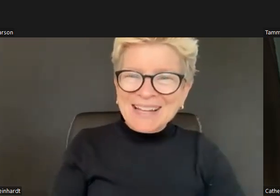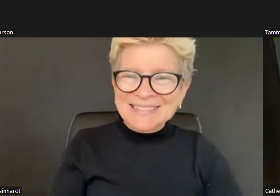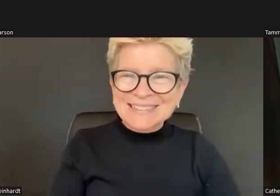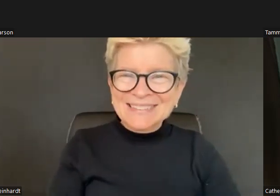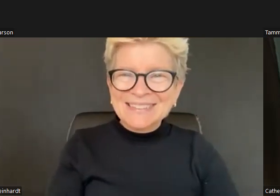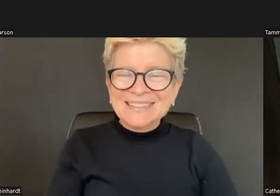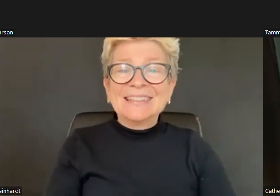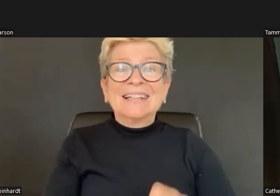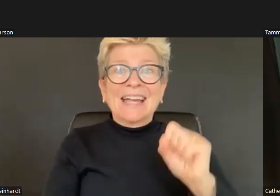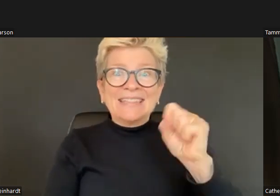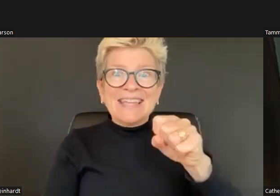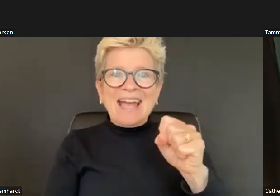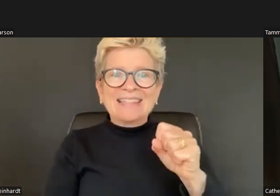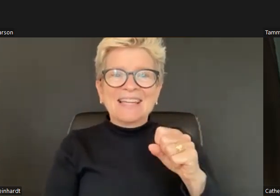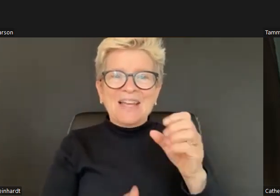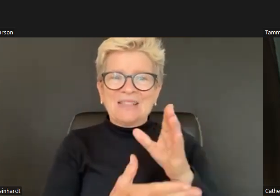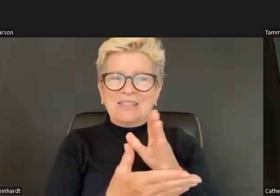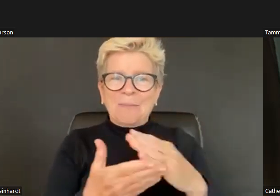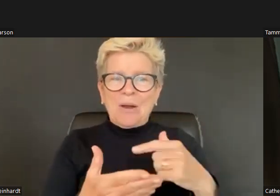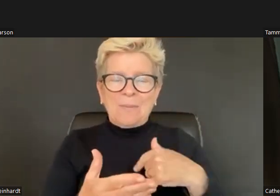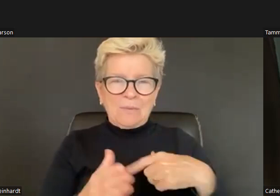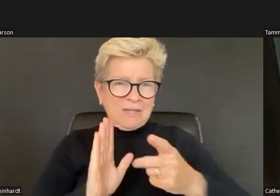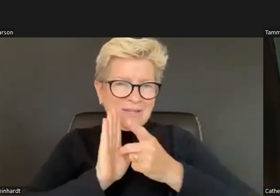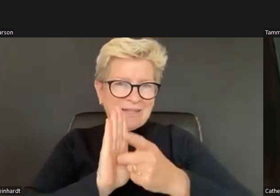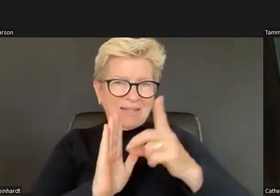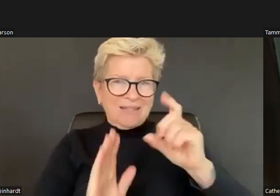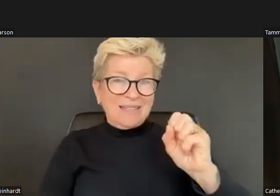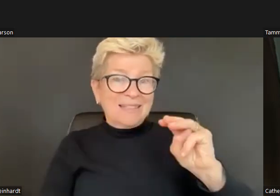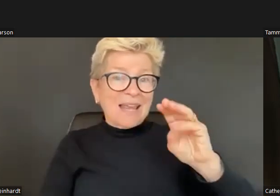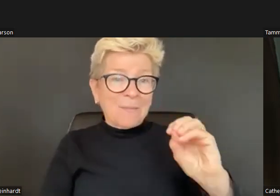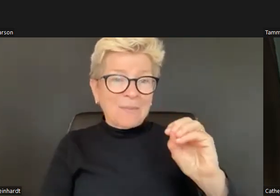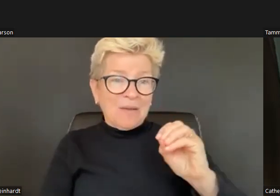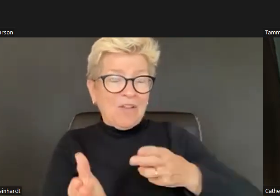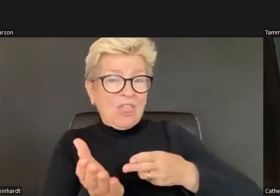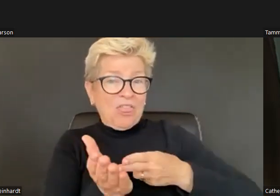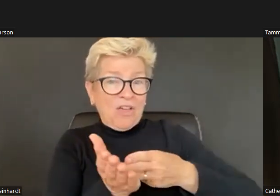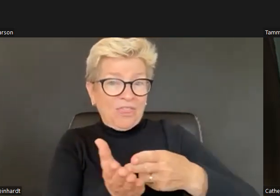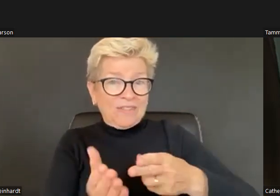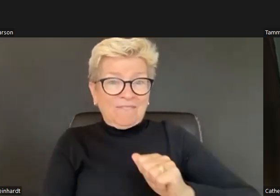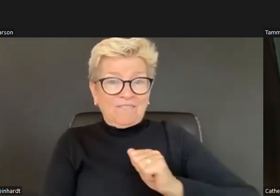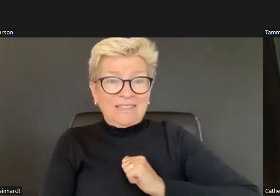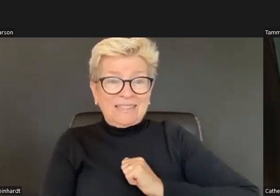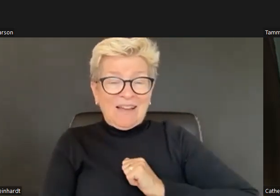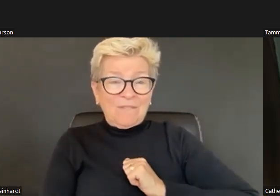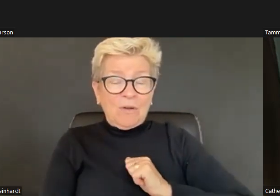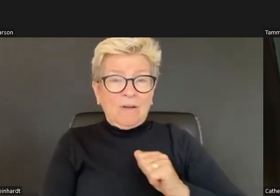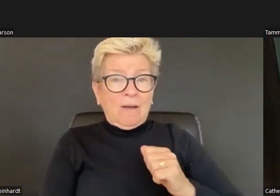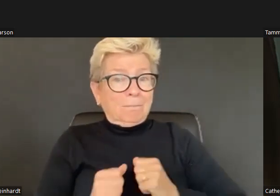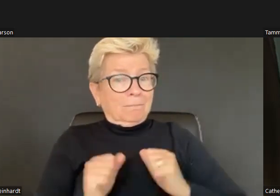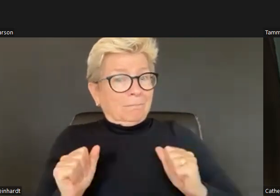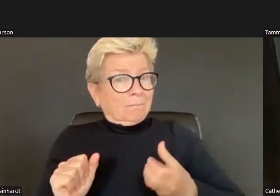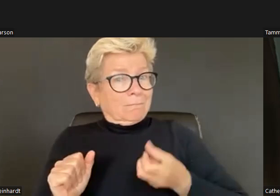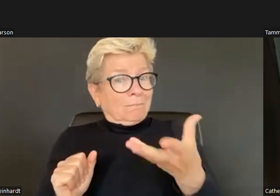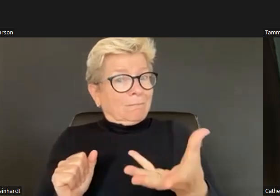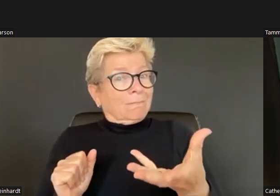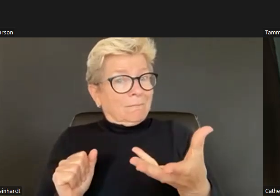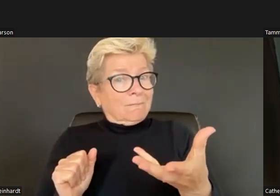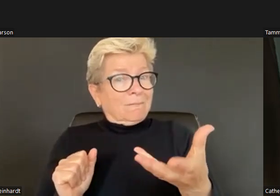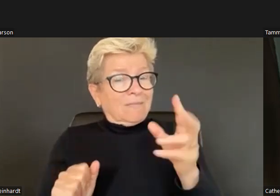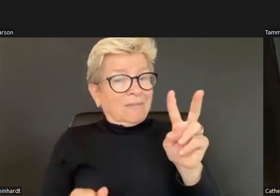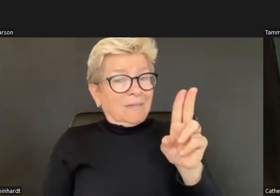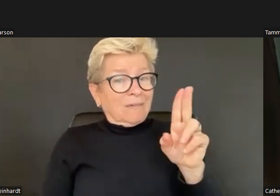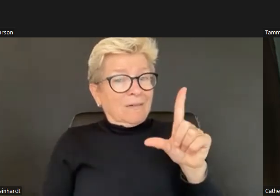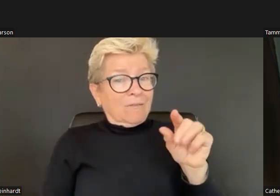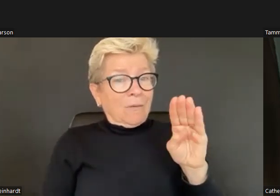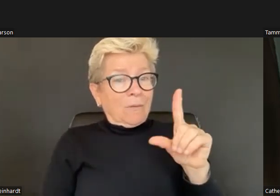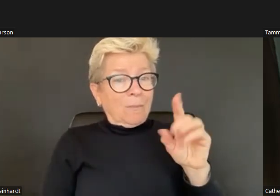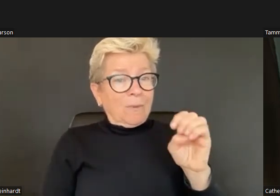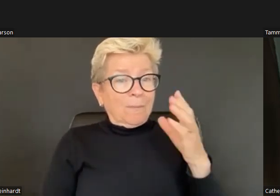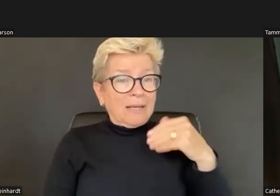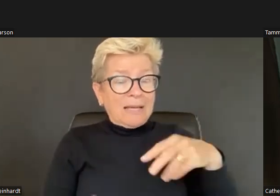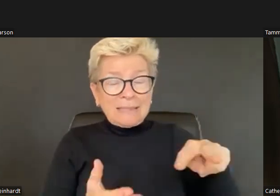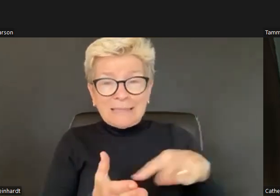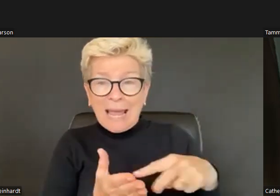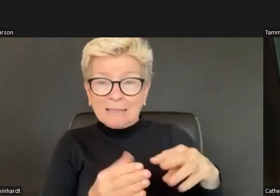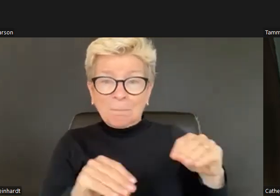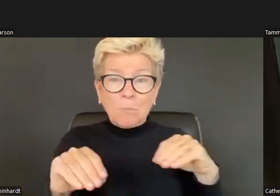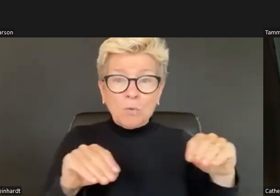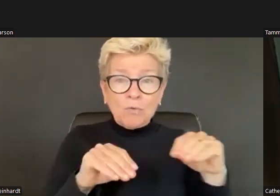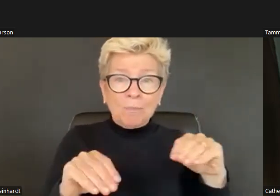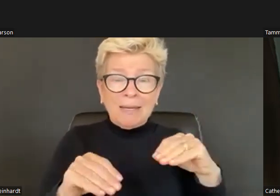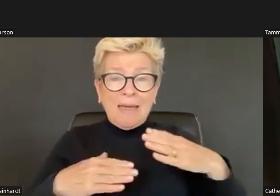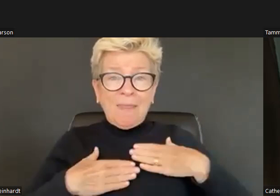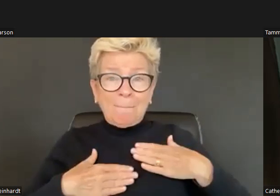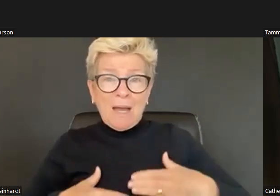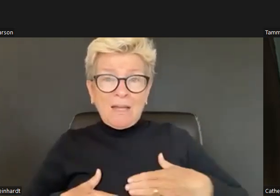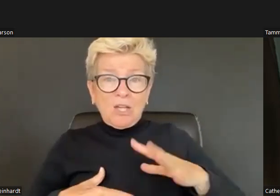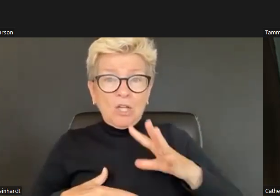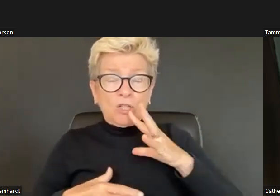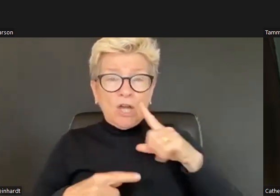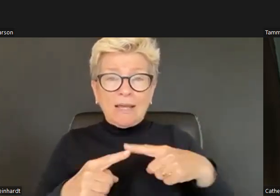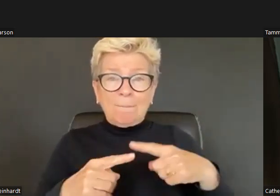routine and how do you honor that in your classrooms, if you can share with us a little bit about that.